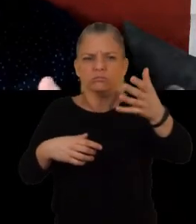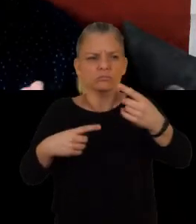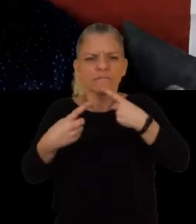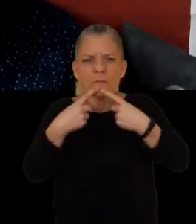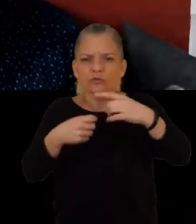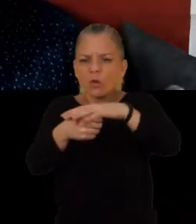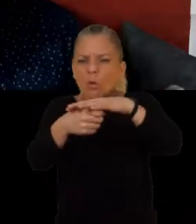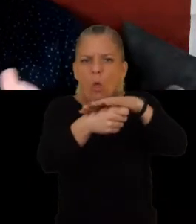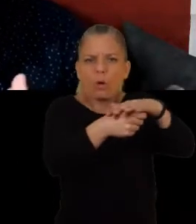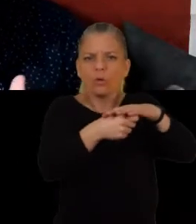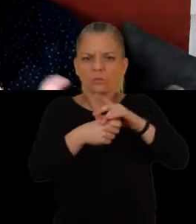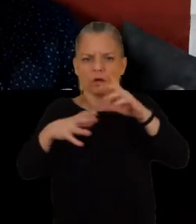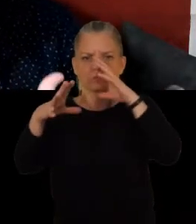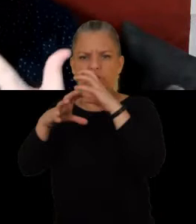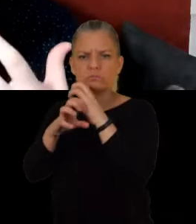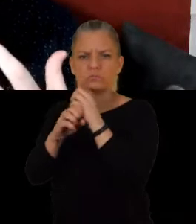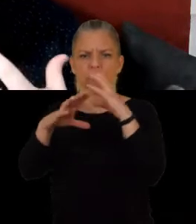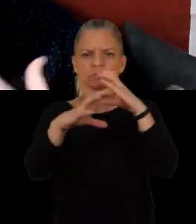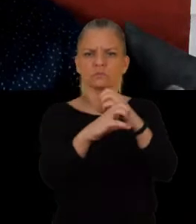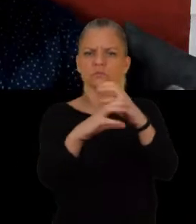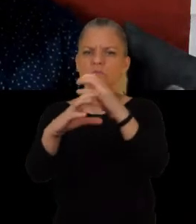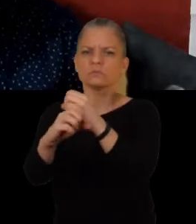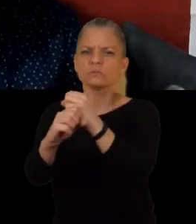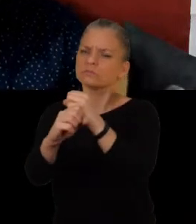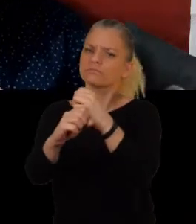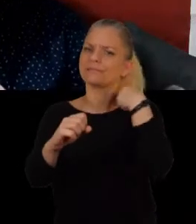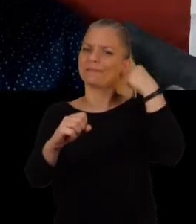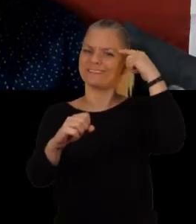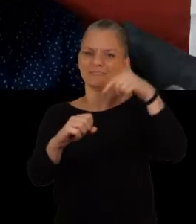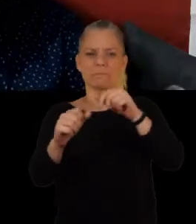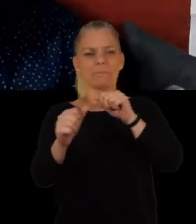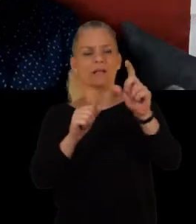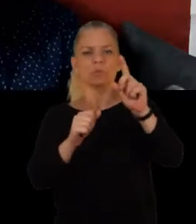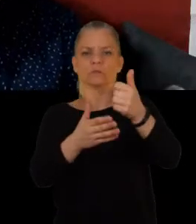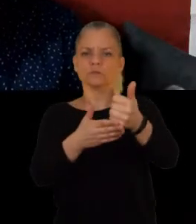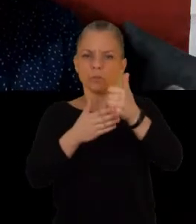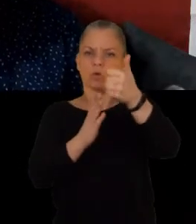knowledge and we had a lot of local knowledge but it was hidden i always think that really